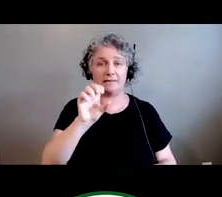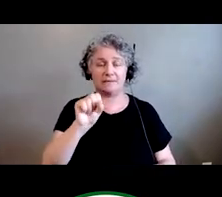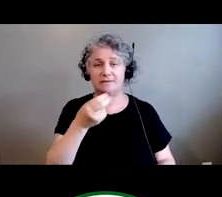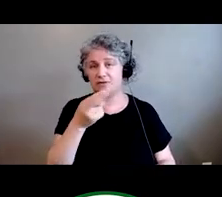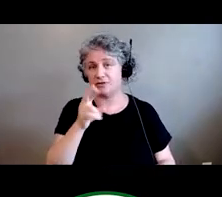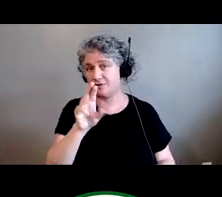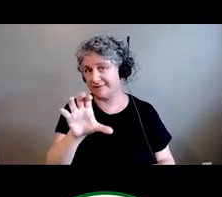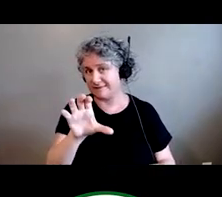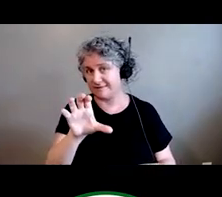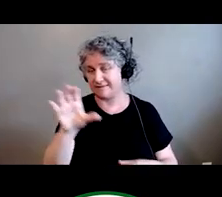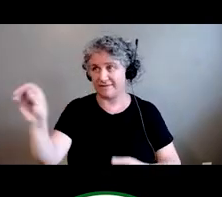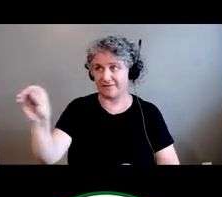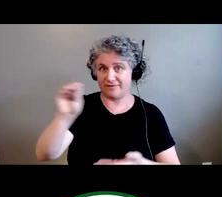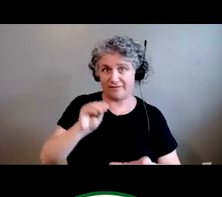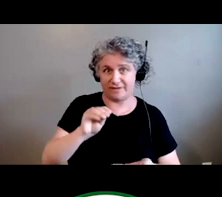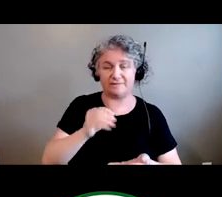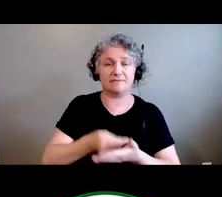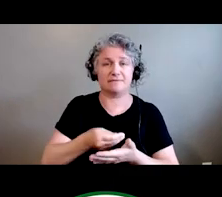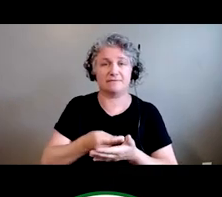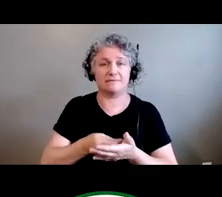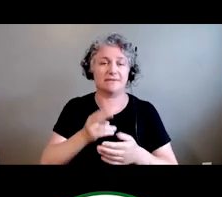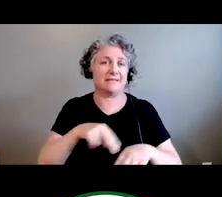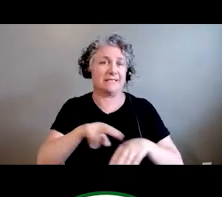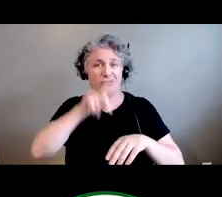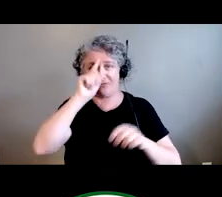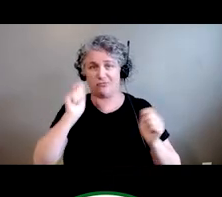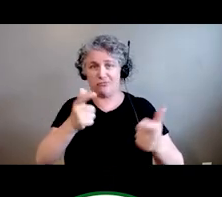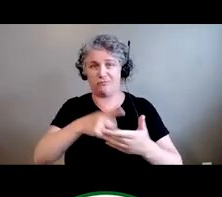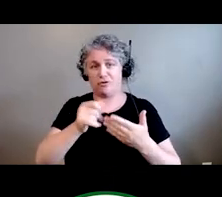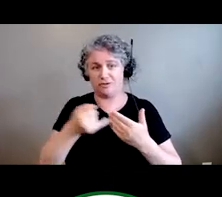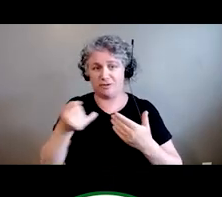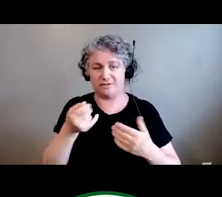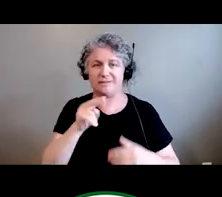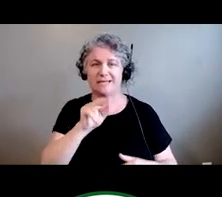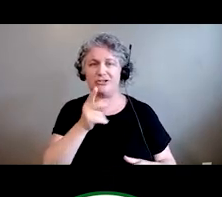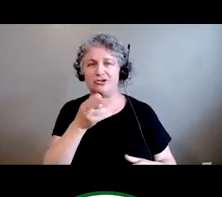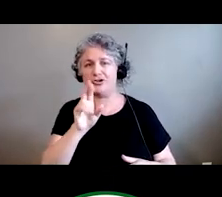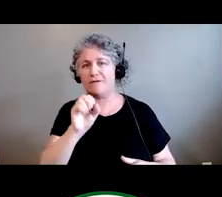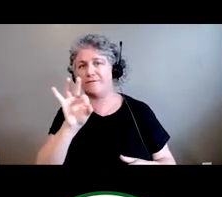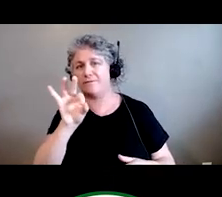worker with spinal cord injury BC based in Prince George.